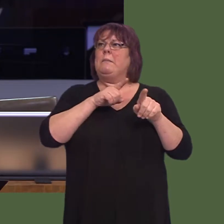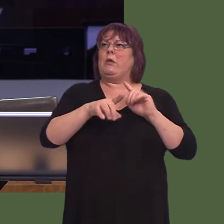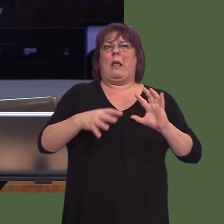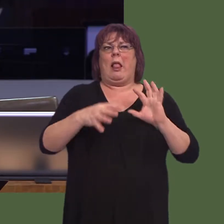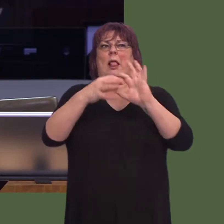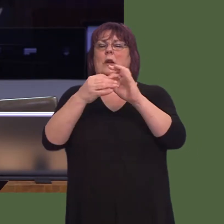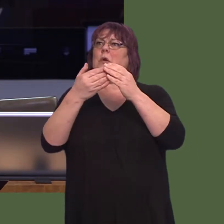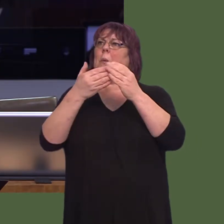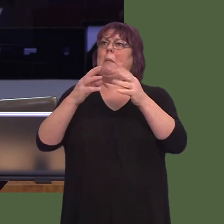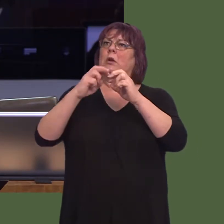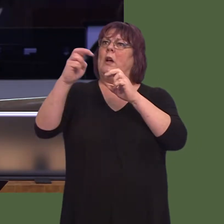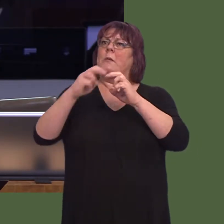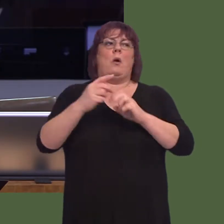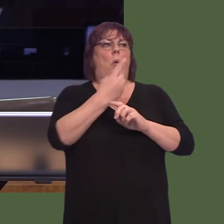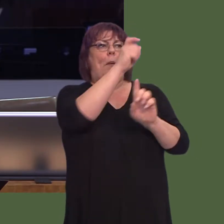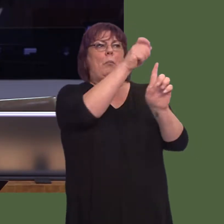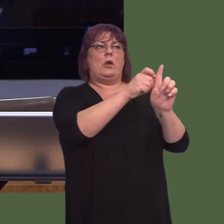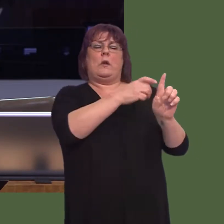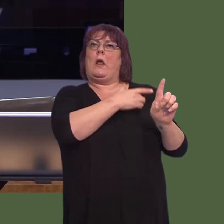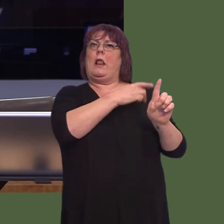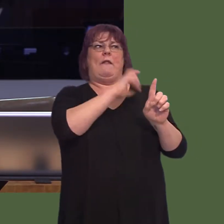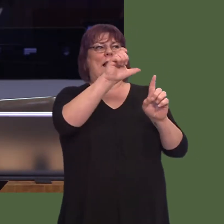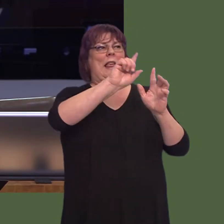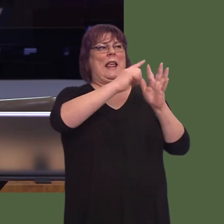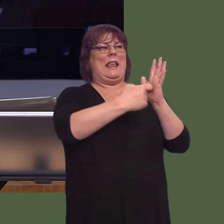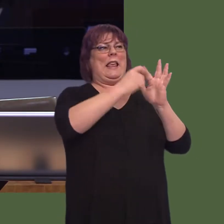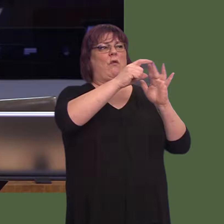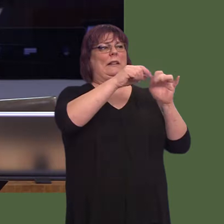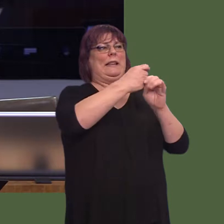A constituent has written to me from Llan-non in Ceredigion, which has only four buses on